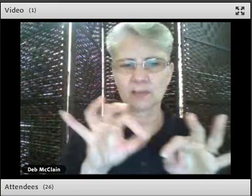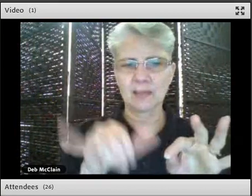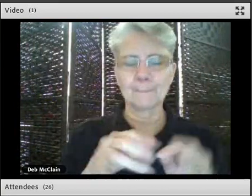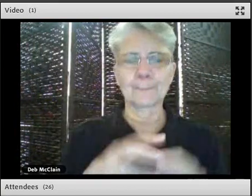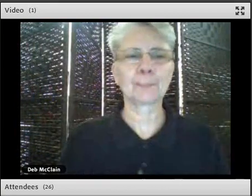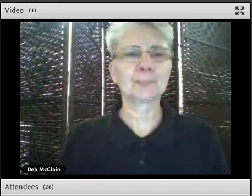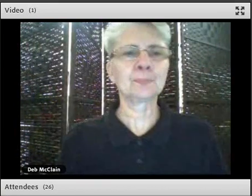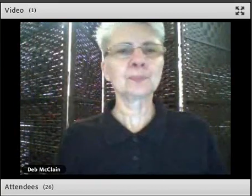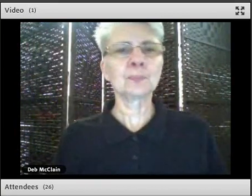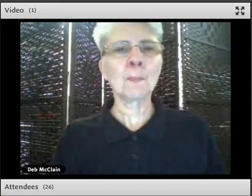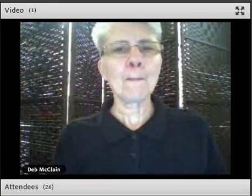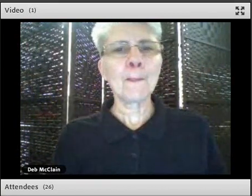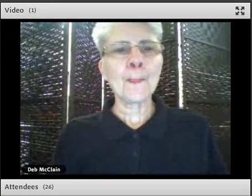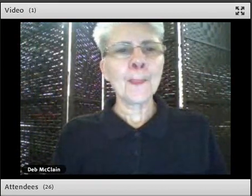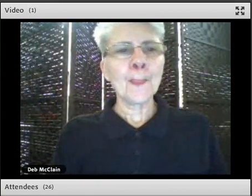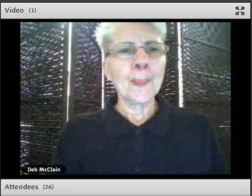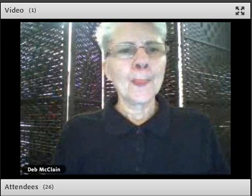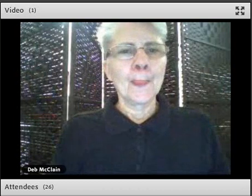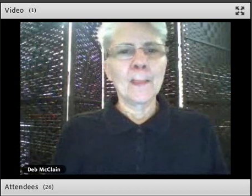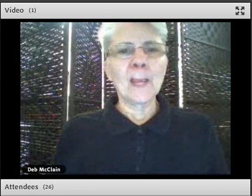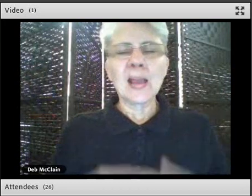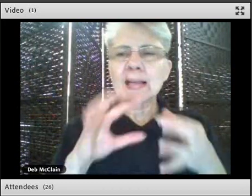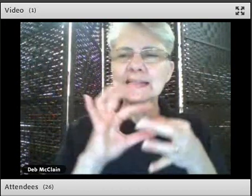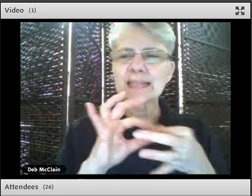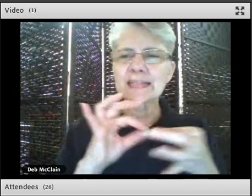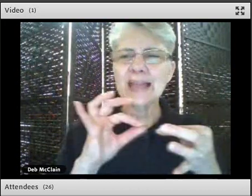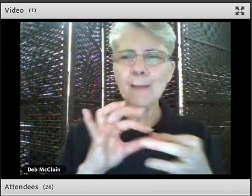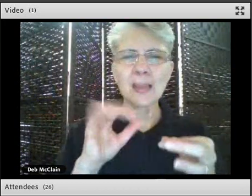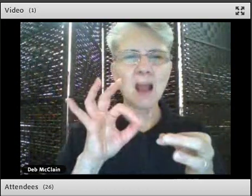So, when we're dealing with audio resources, spoken word,